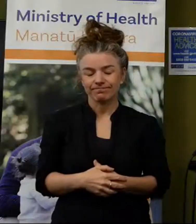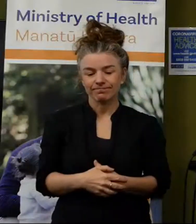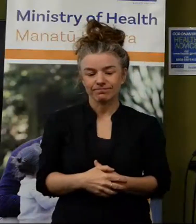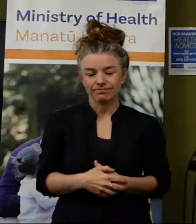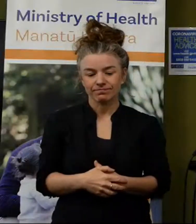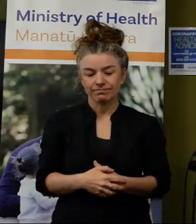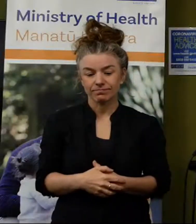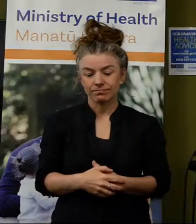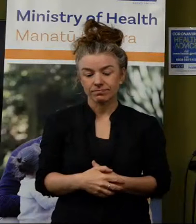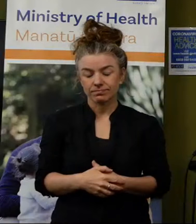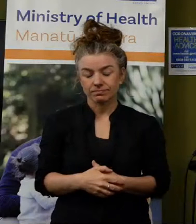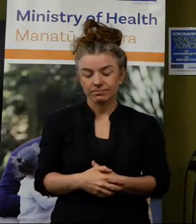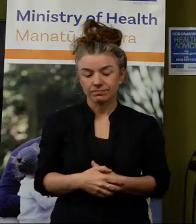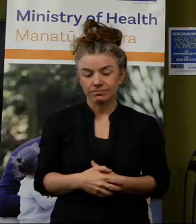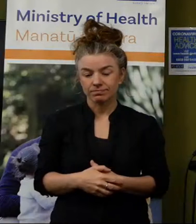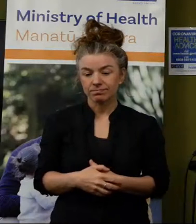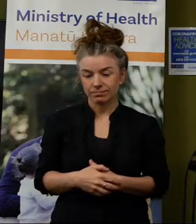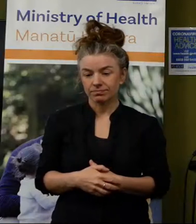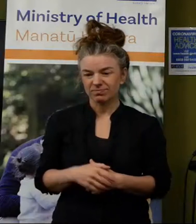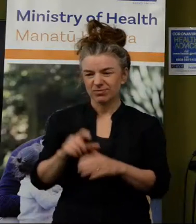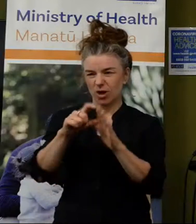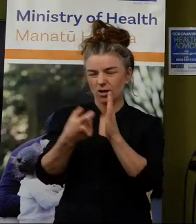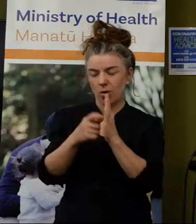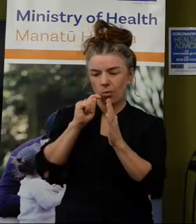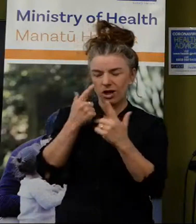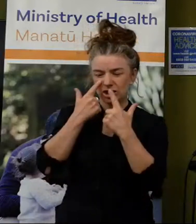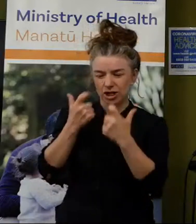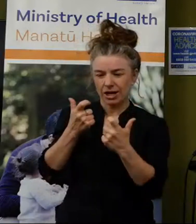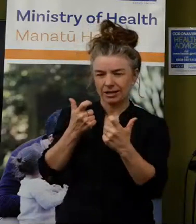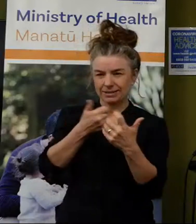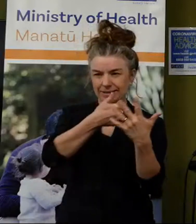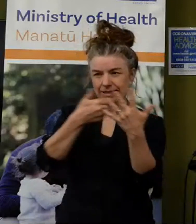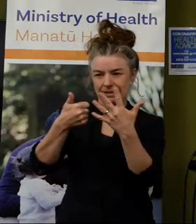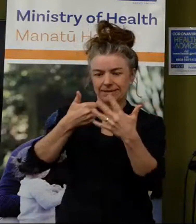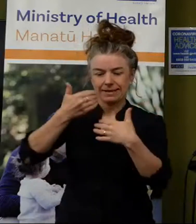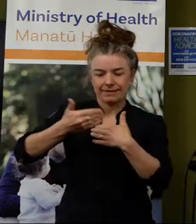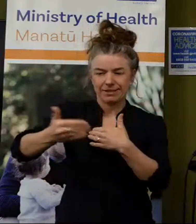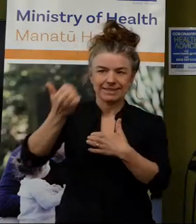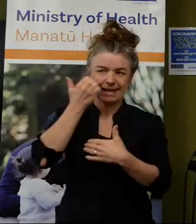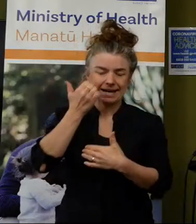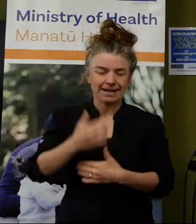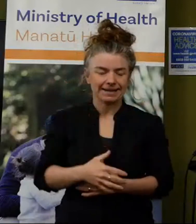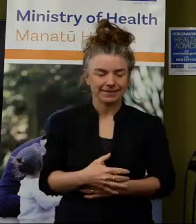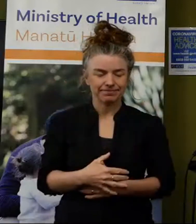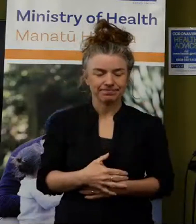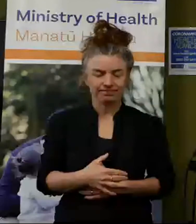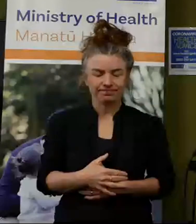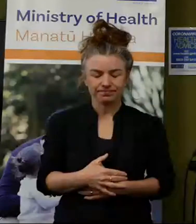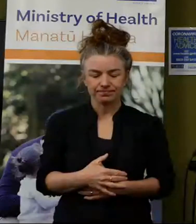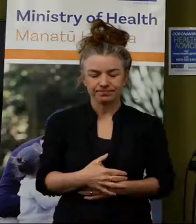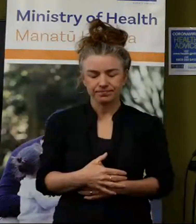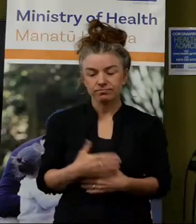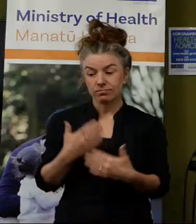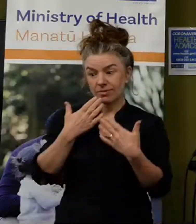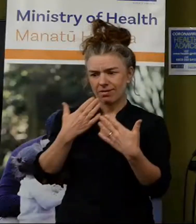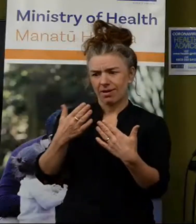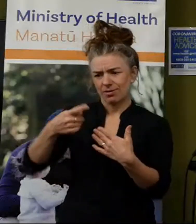will be checked on a daily basis. And I do want to thank them very much for their willingness